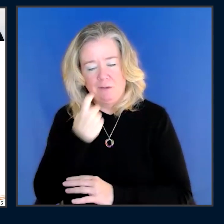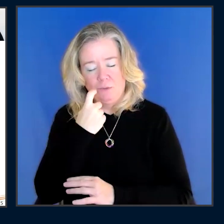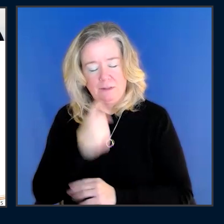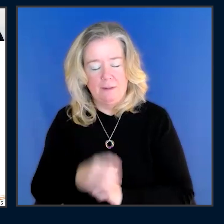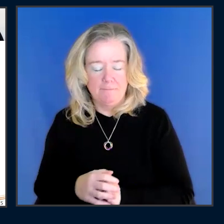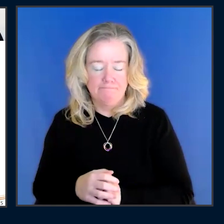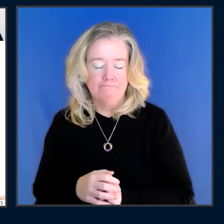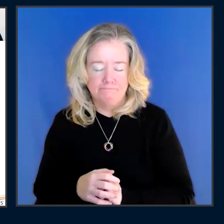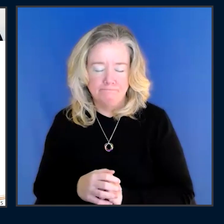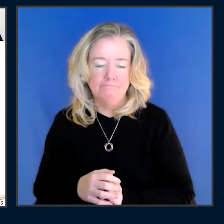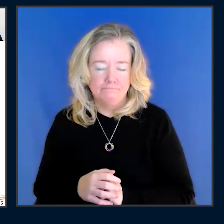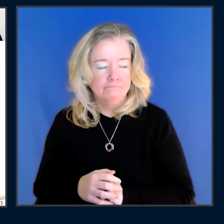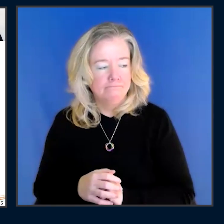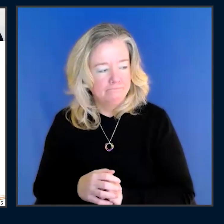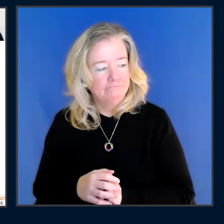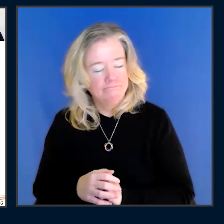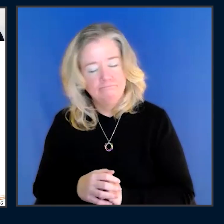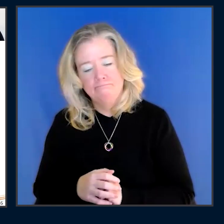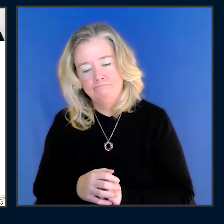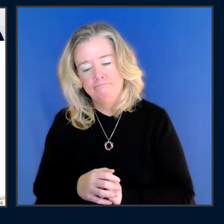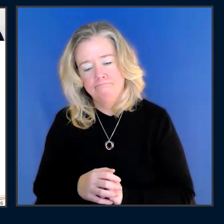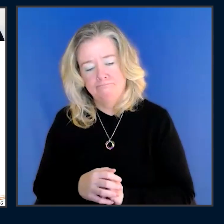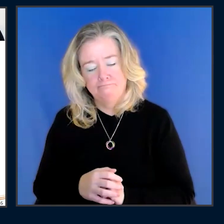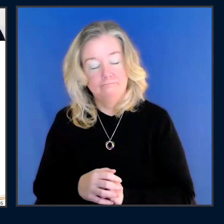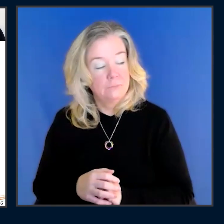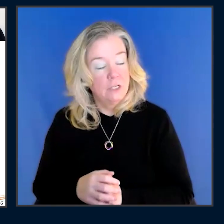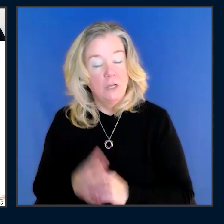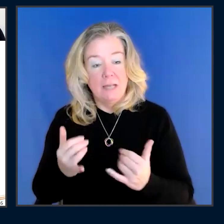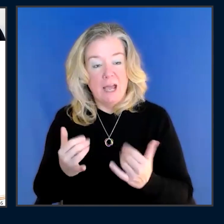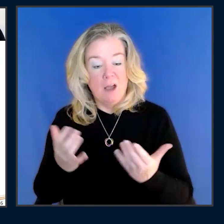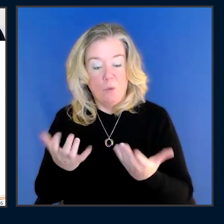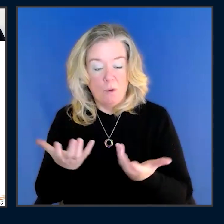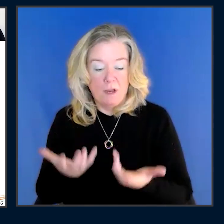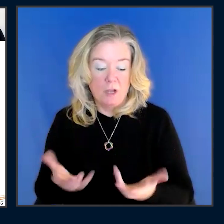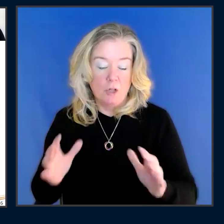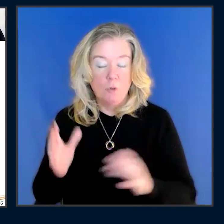for you earlier in this talk.